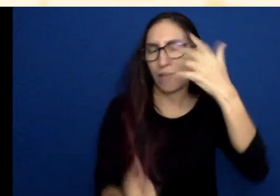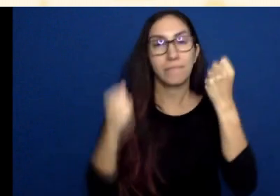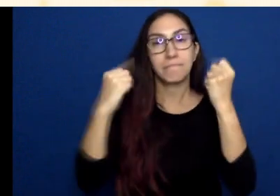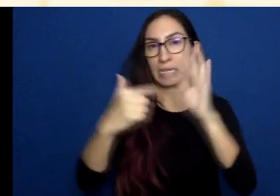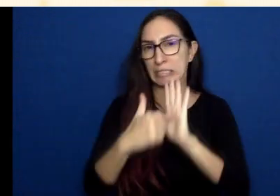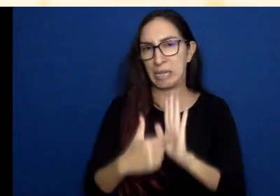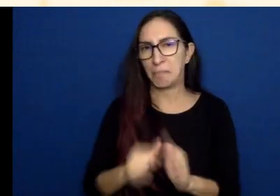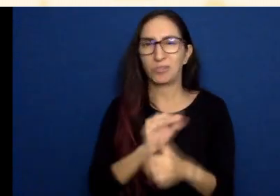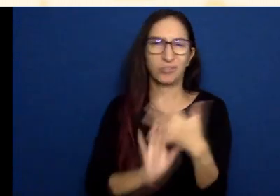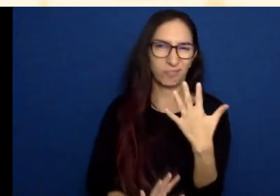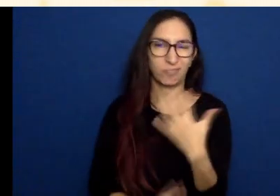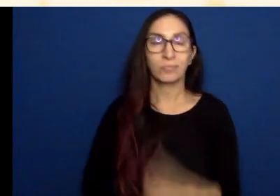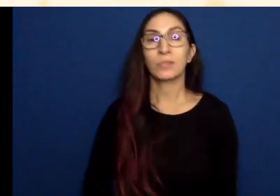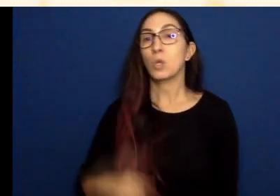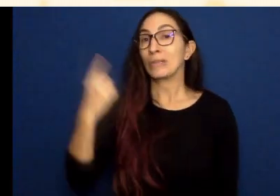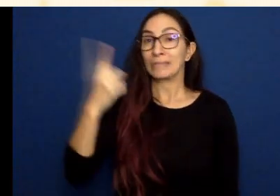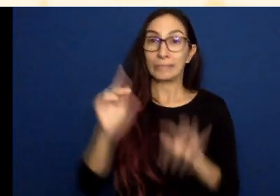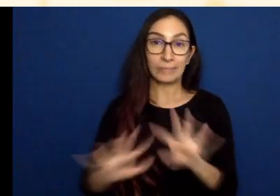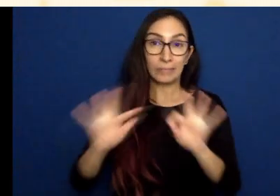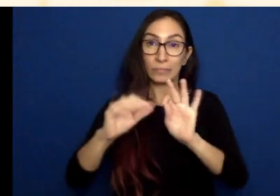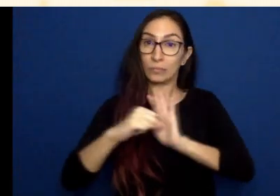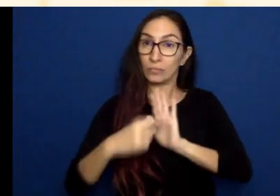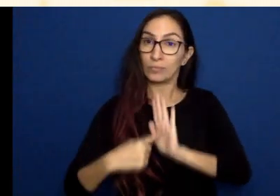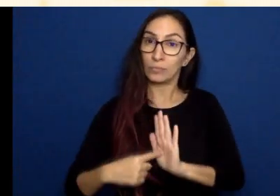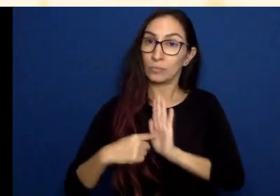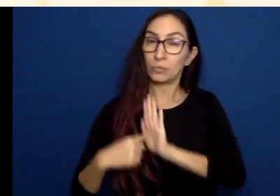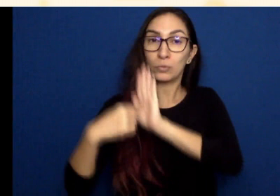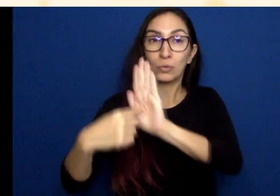severe vision impairment, epilepsy, migraines, physical impairment,